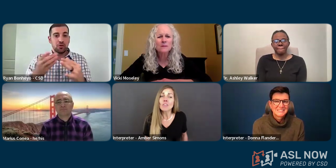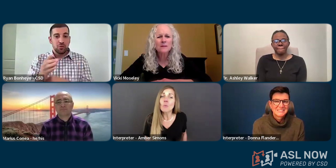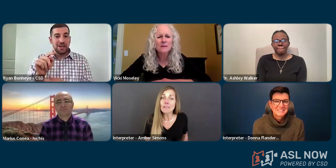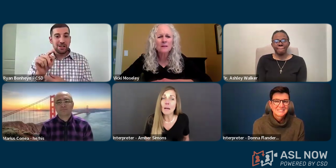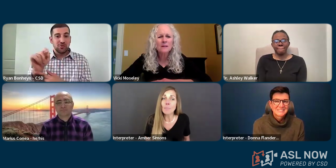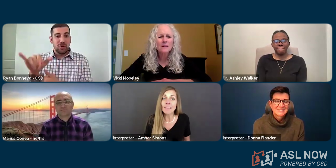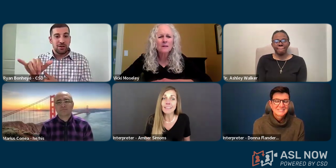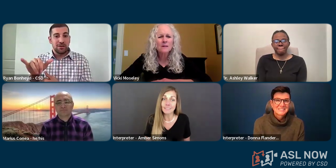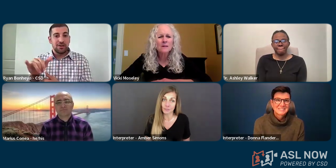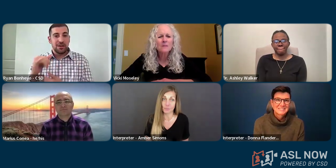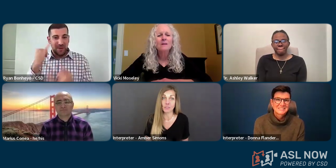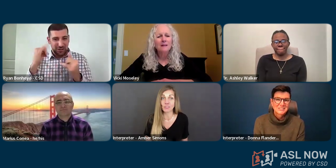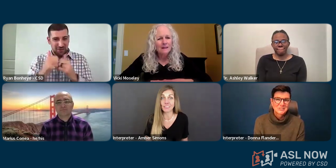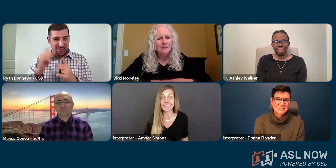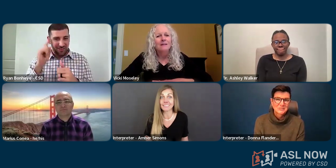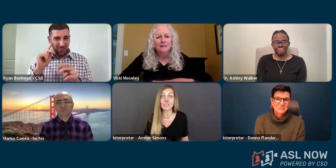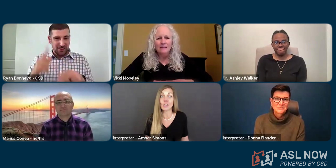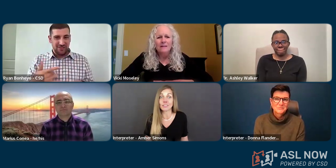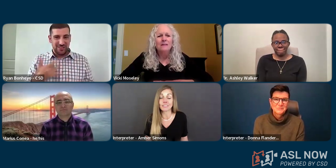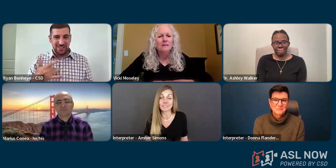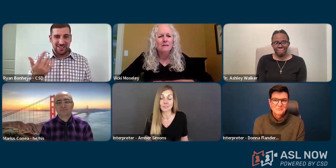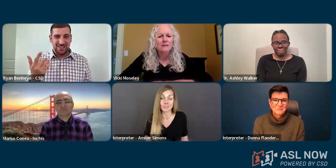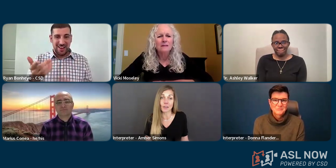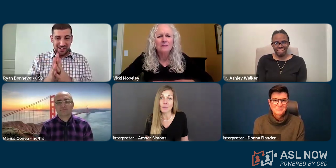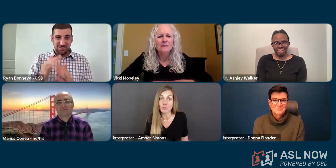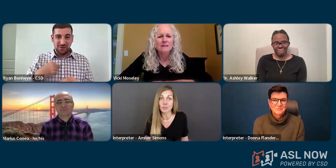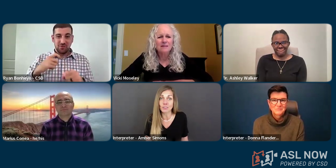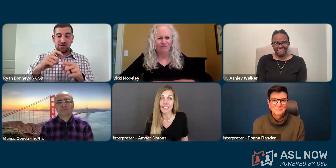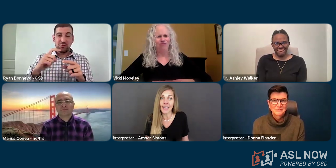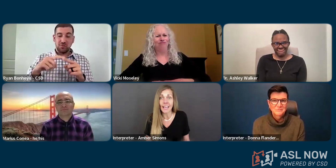So when companies, especially it's still on commercials today,